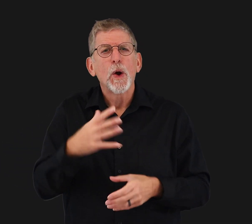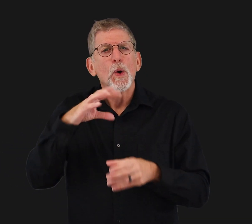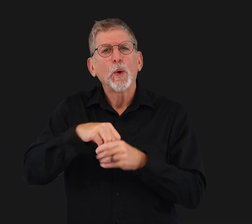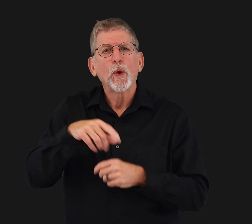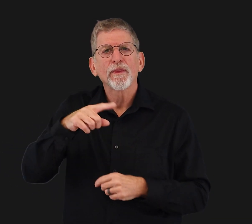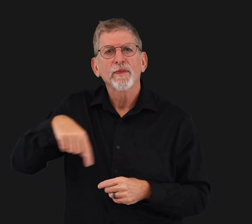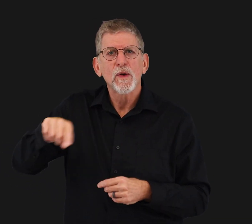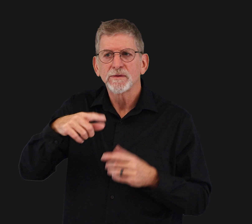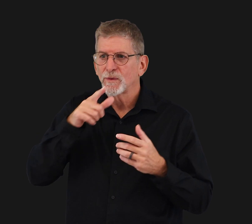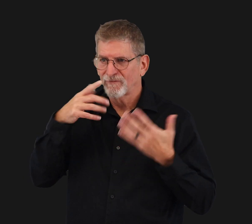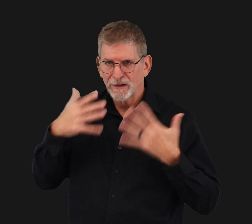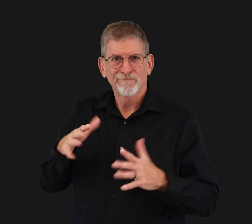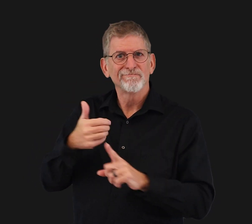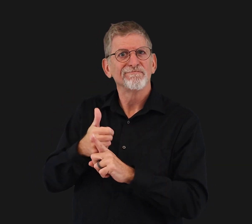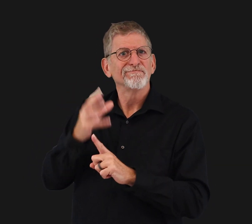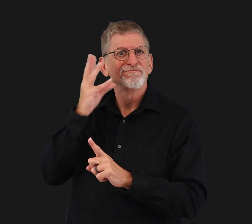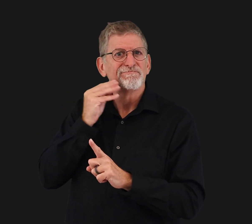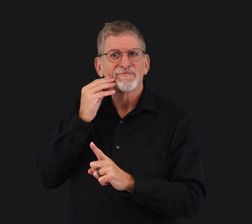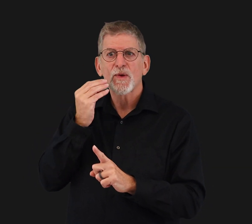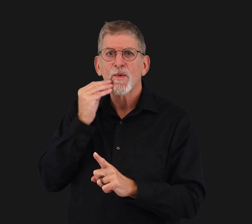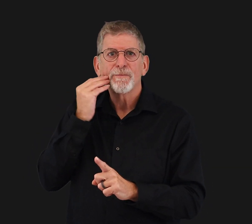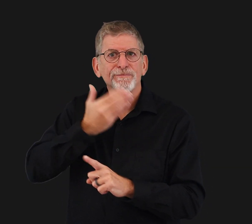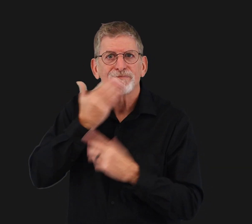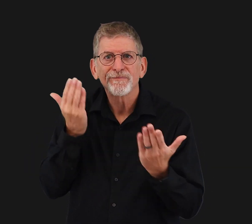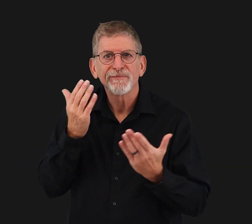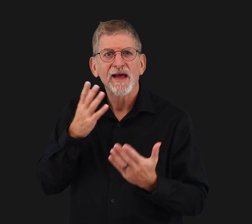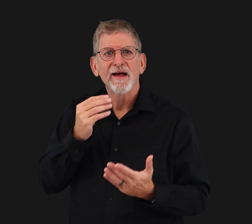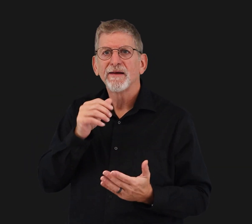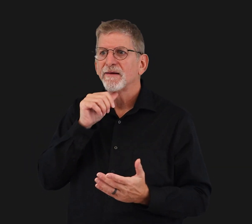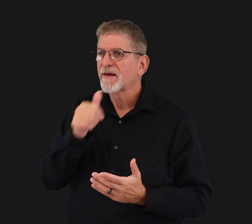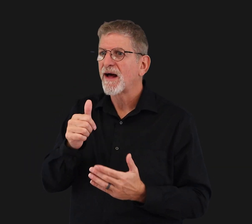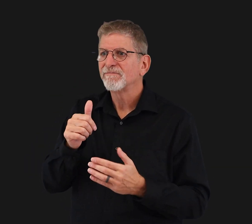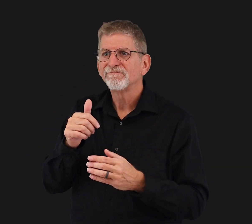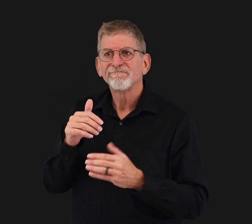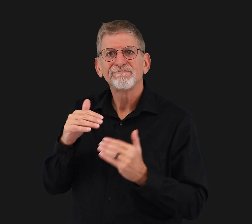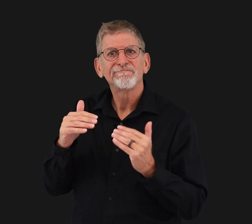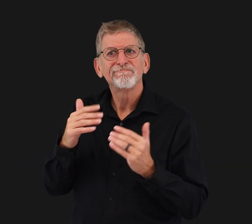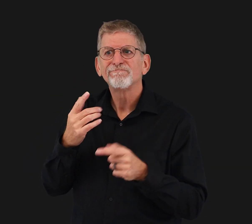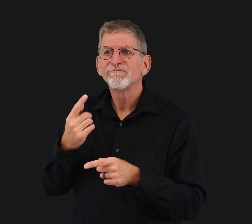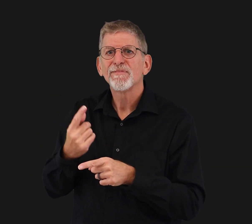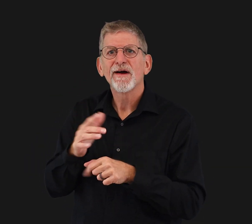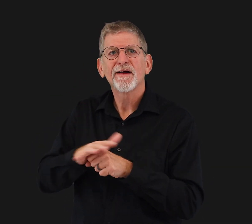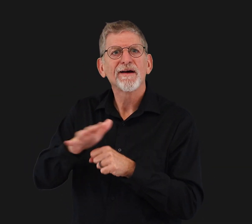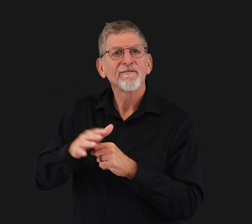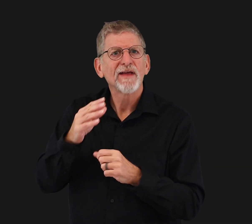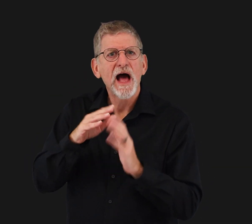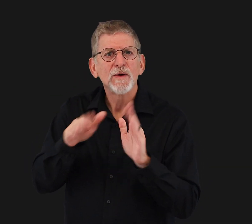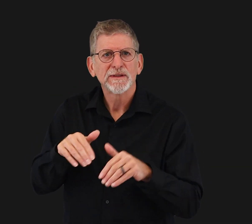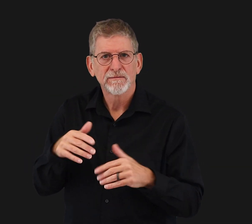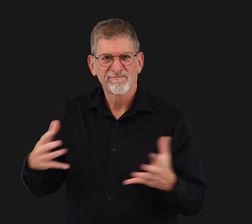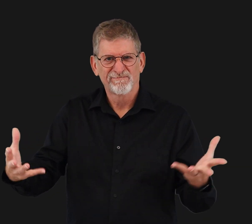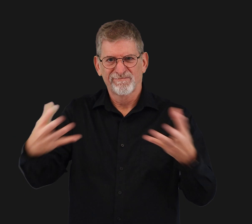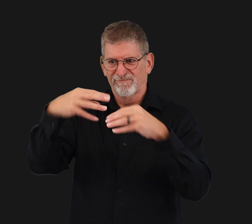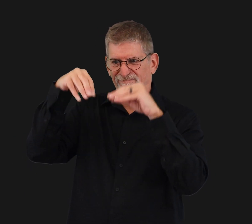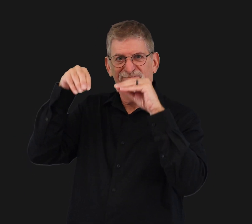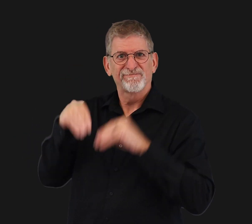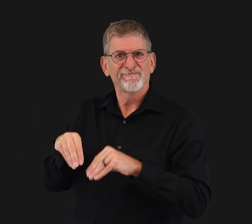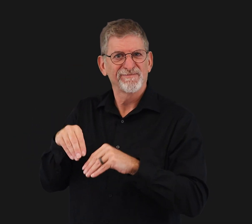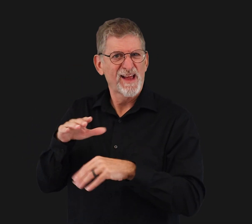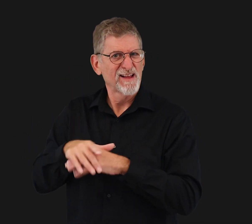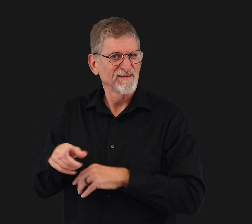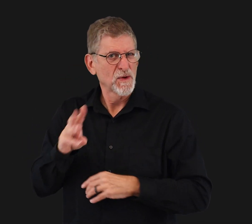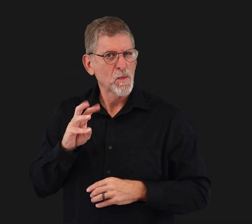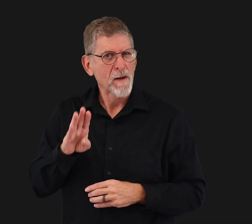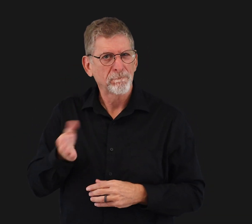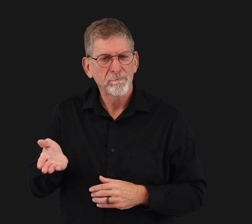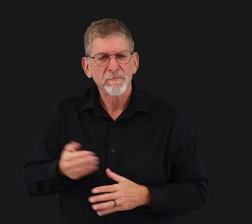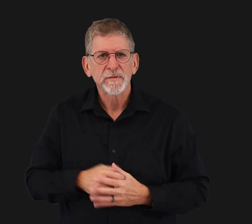including those who have experienced homelessness and inadequate housing.